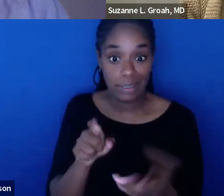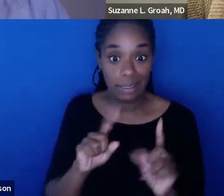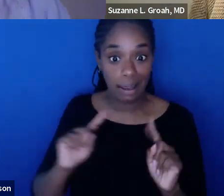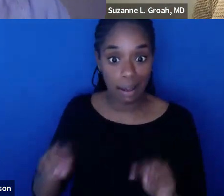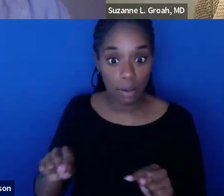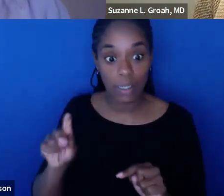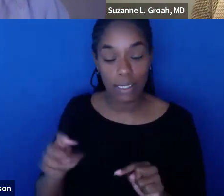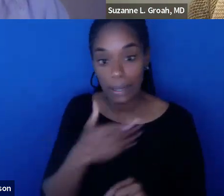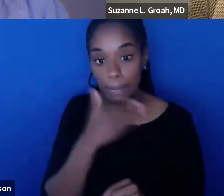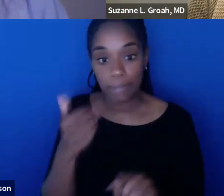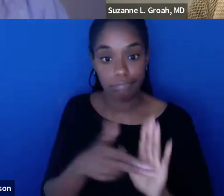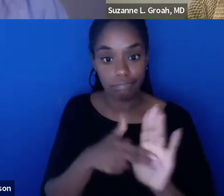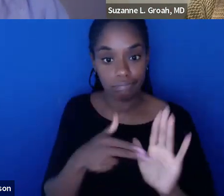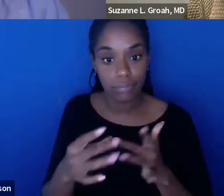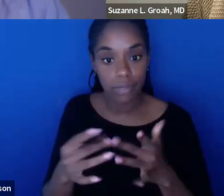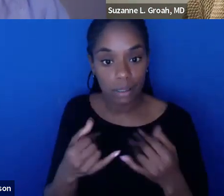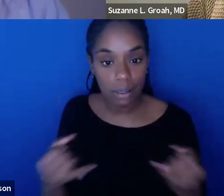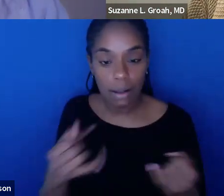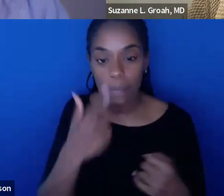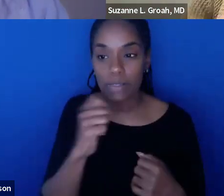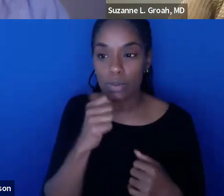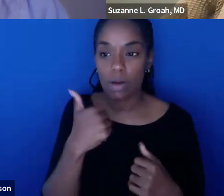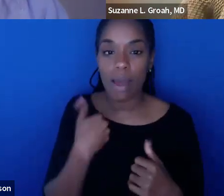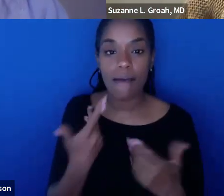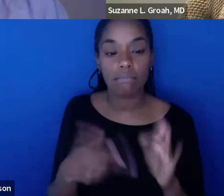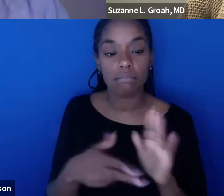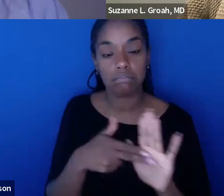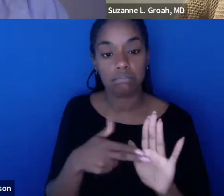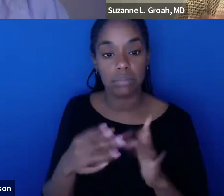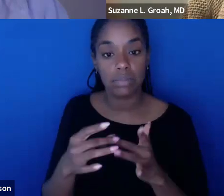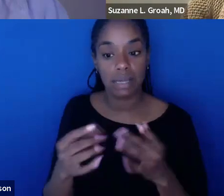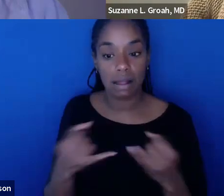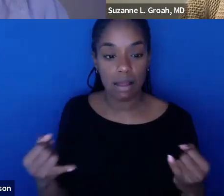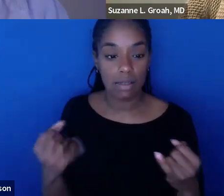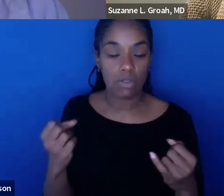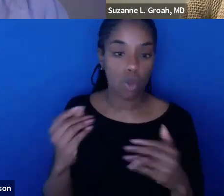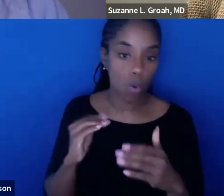diagnostic guidelines because we don't have diagnostic guidelines. So we're over treating. We're giving way too many antibiotics.